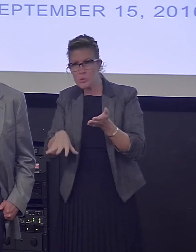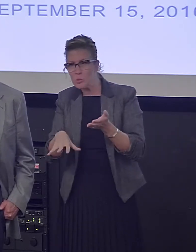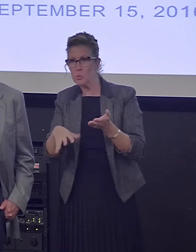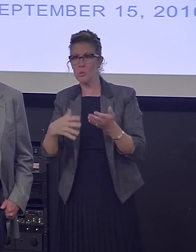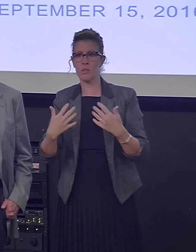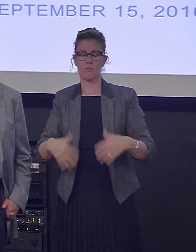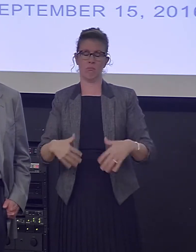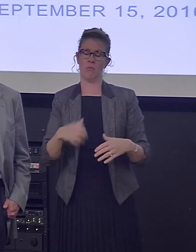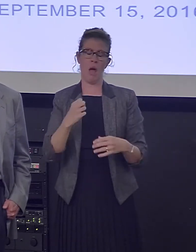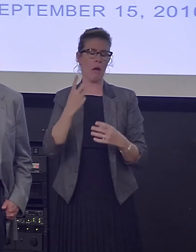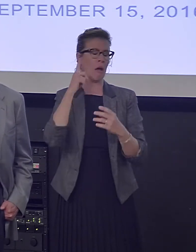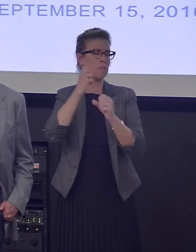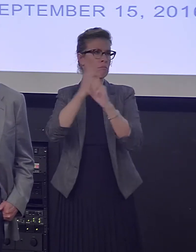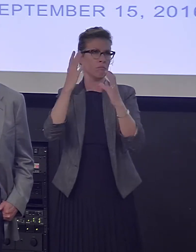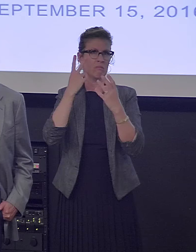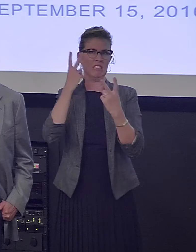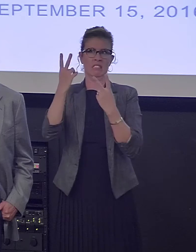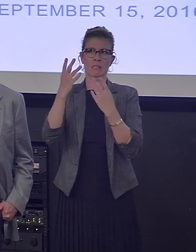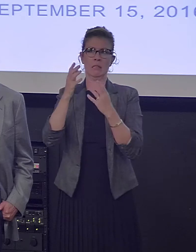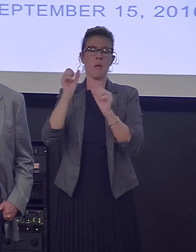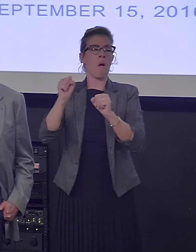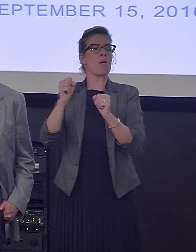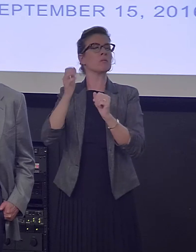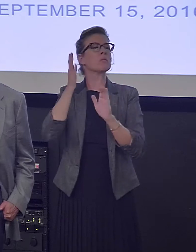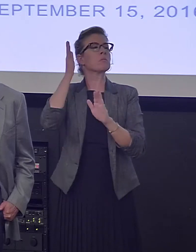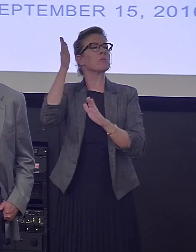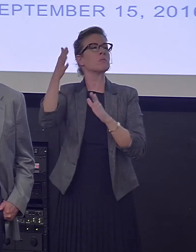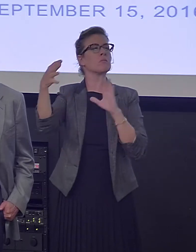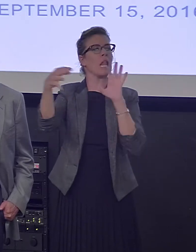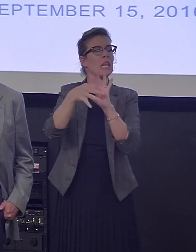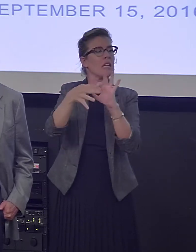I can see the possibilities for links between faculty